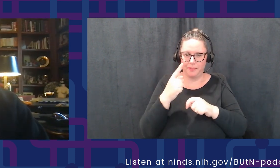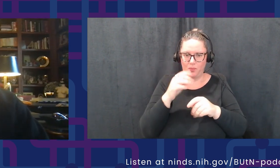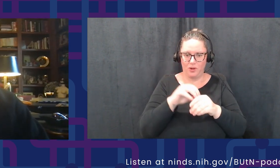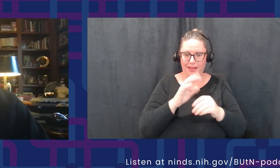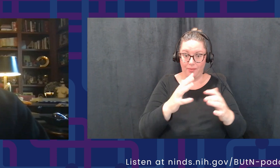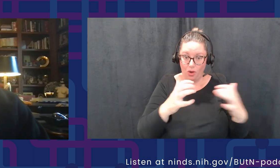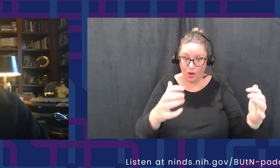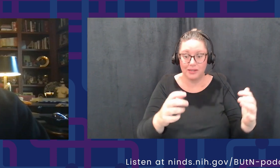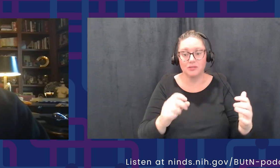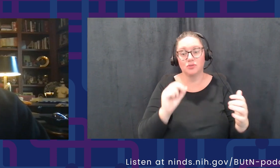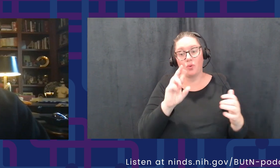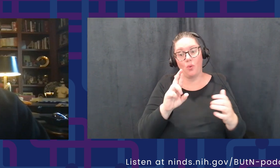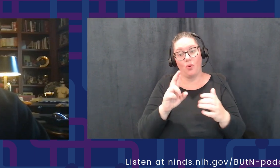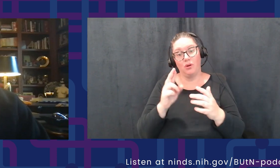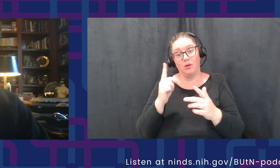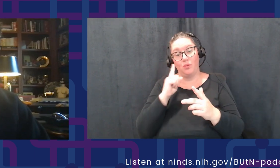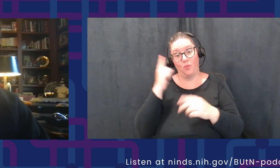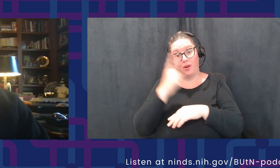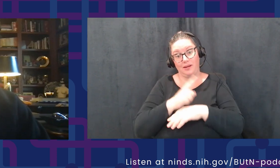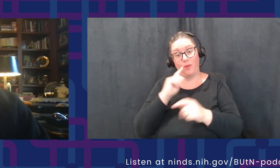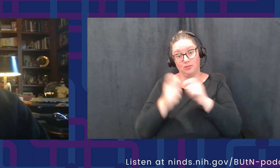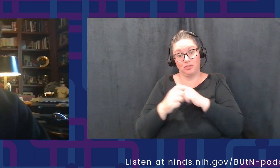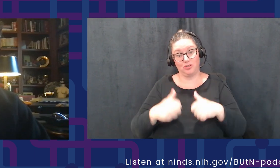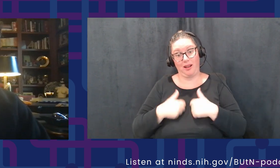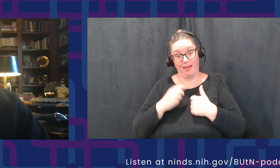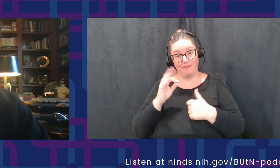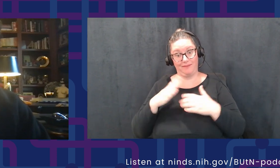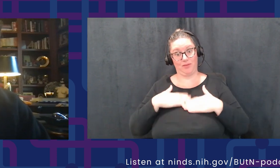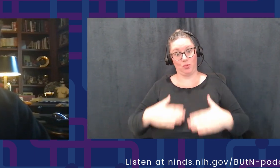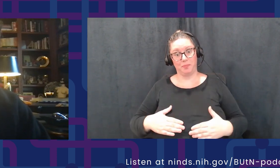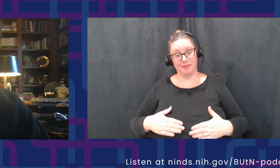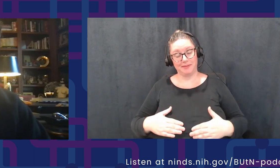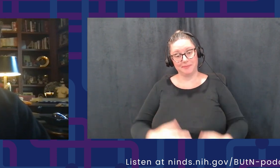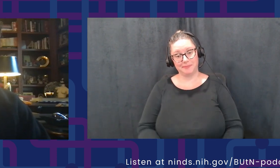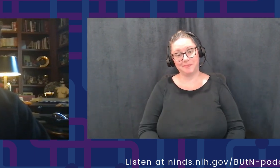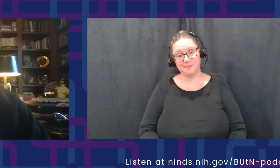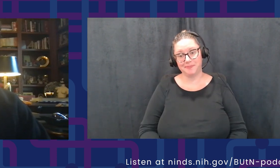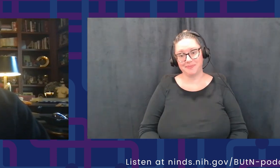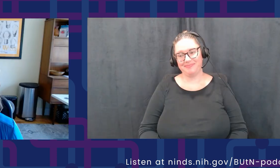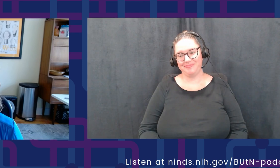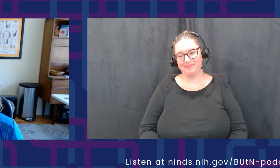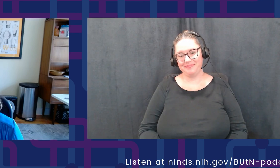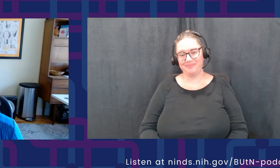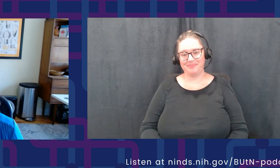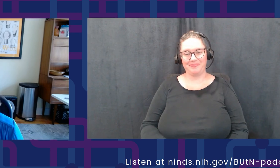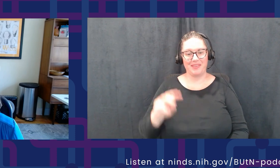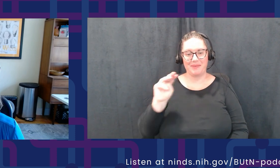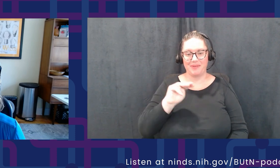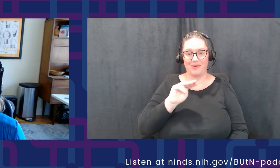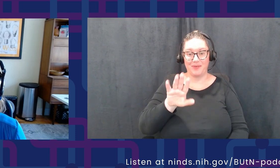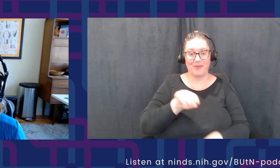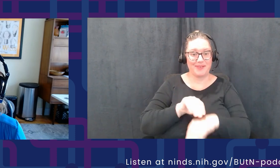audience, or even more, one day will change the life of a human being. Lauren Ullrich: And Marguerite, what's your advice?